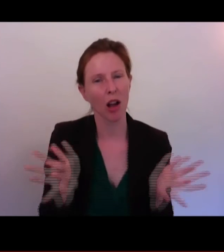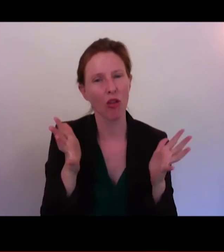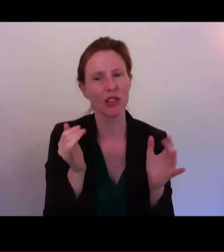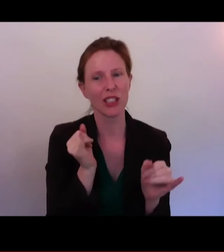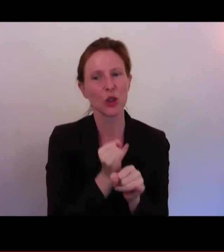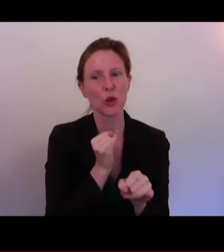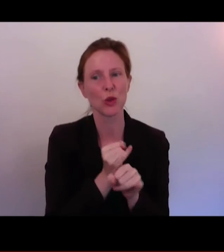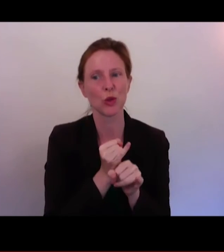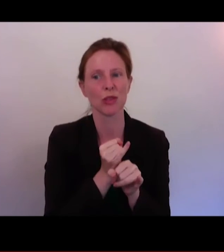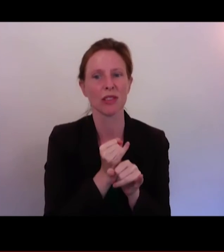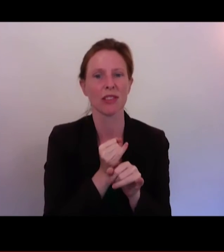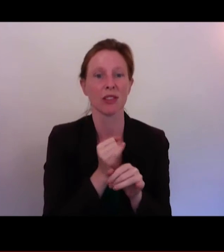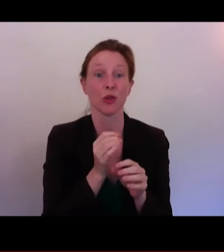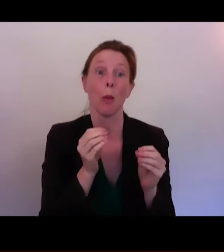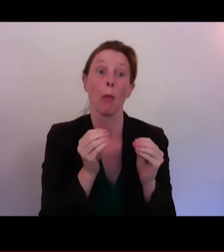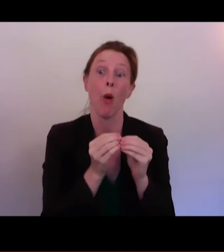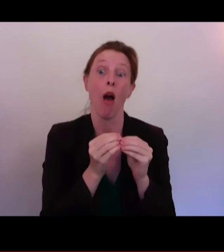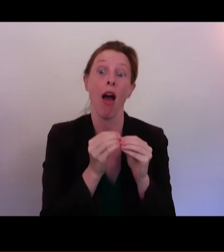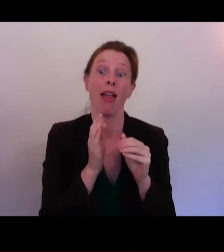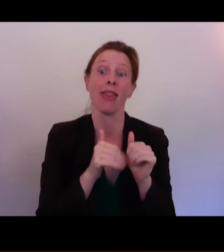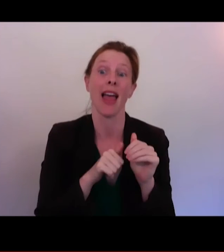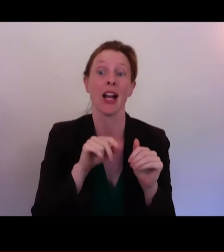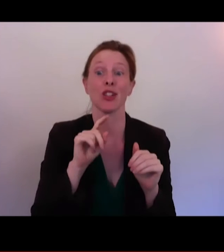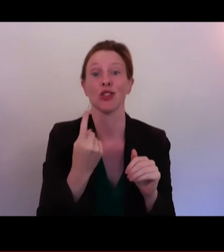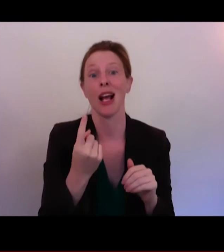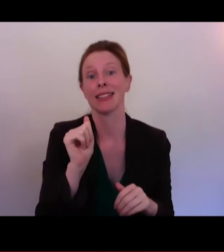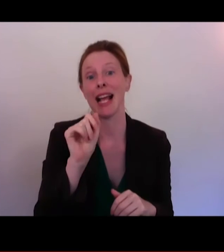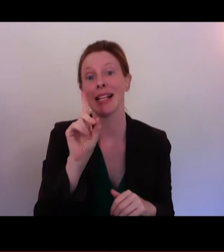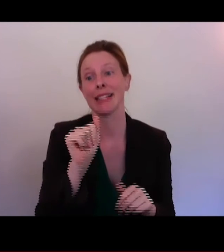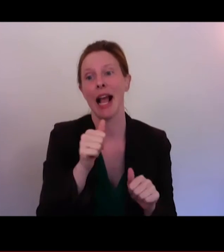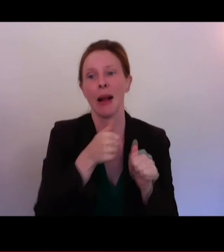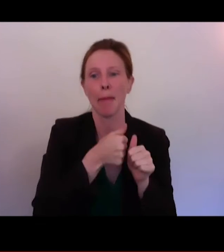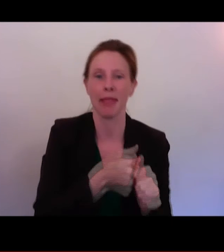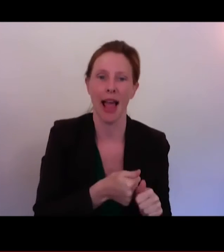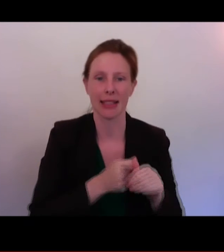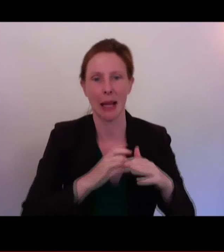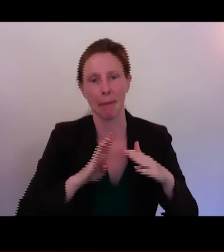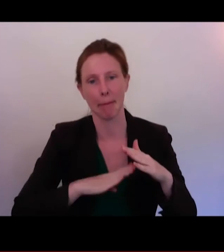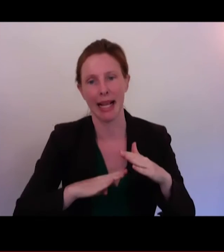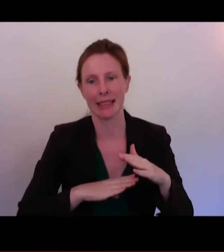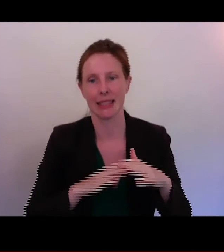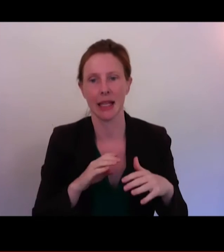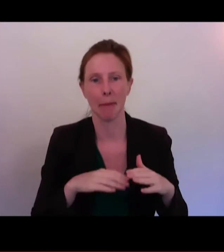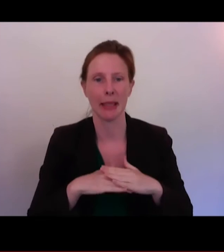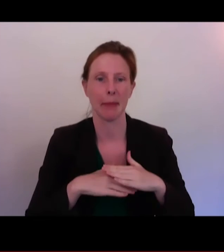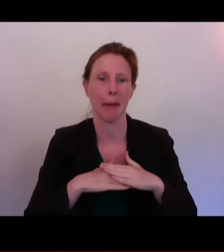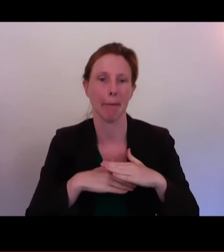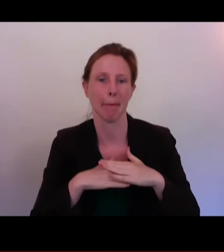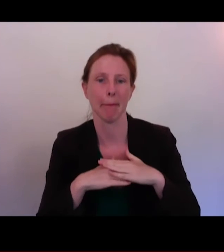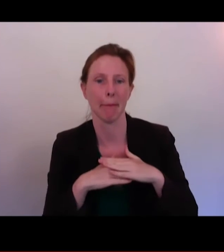Another question is, "How do we encourage the institutions "to do more than just being compliant with the ADA